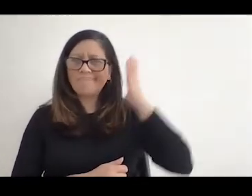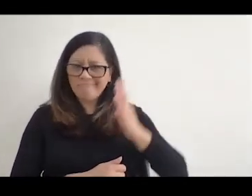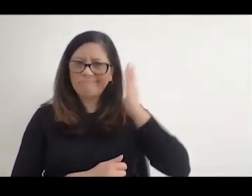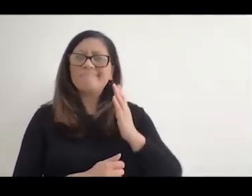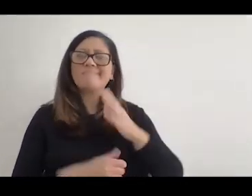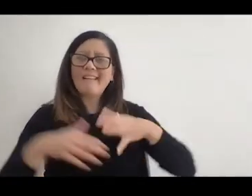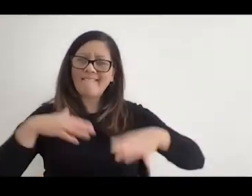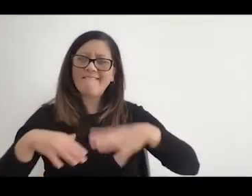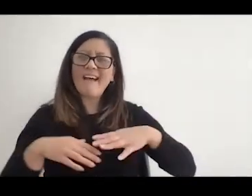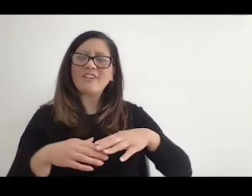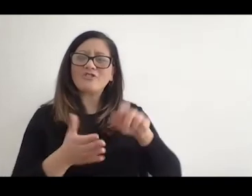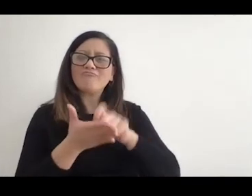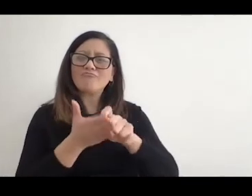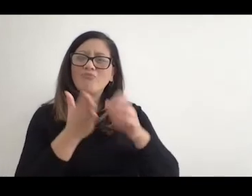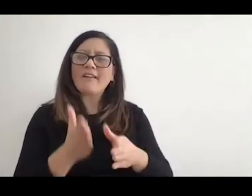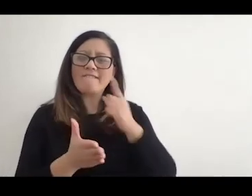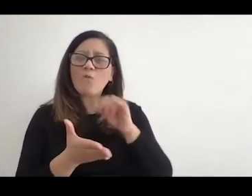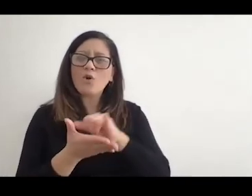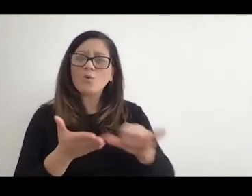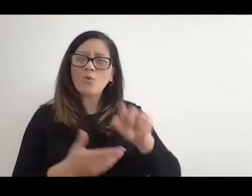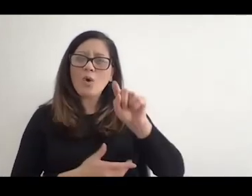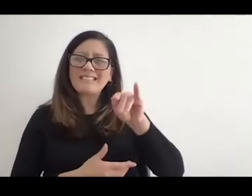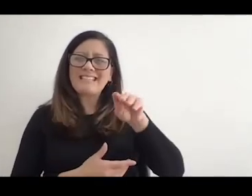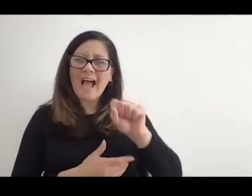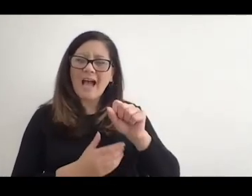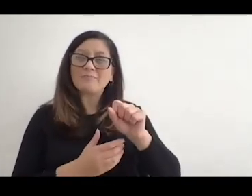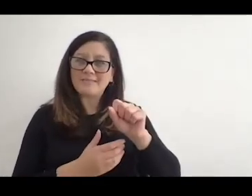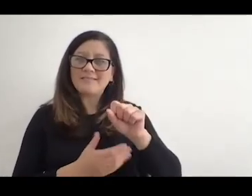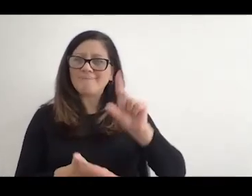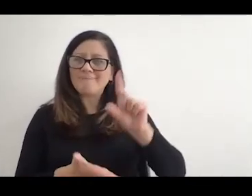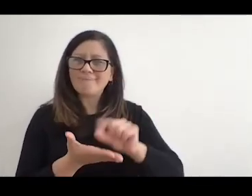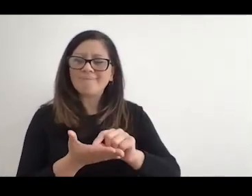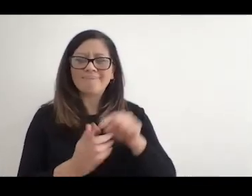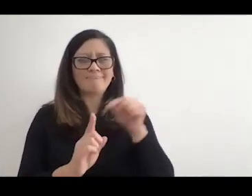Virginia Pope was celebrated for really shining a spotlight on American designers,